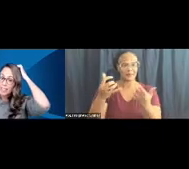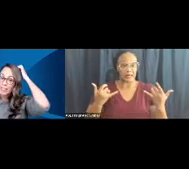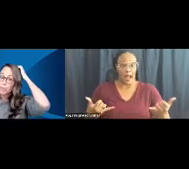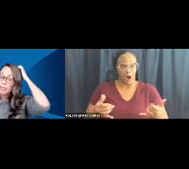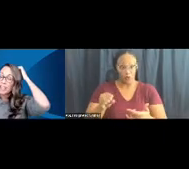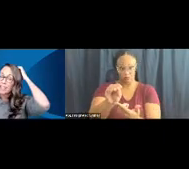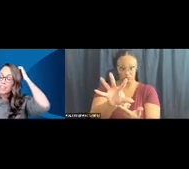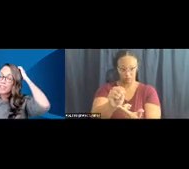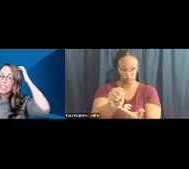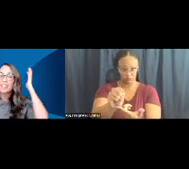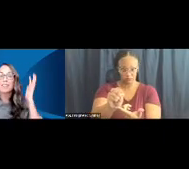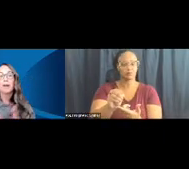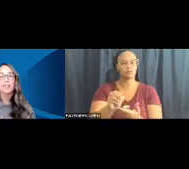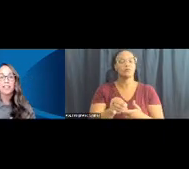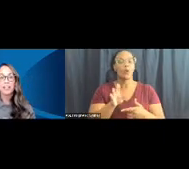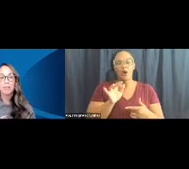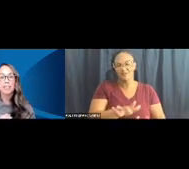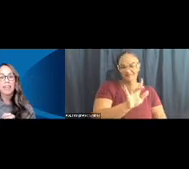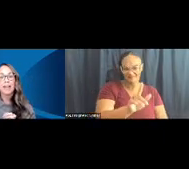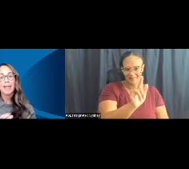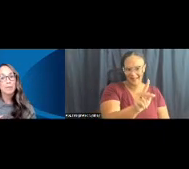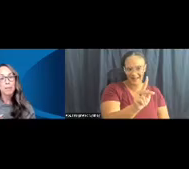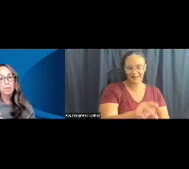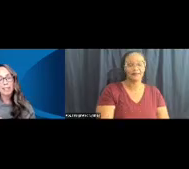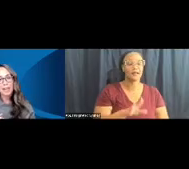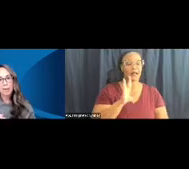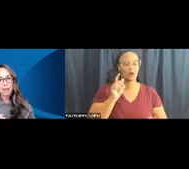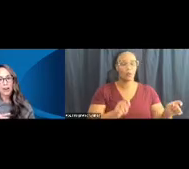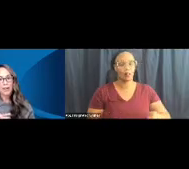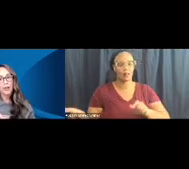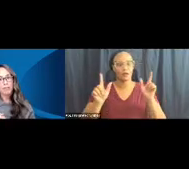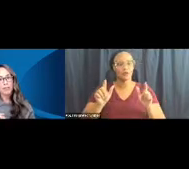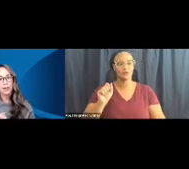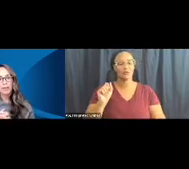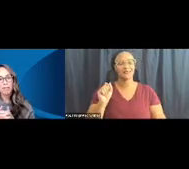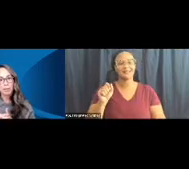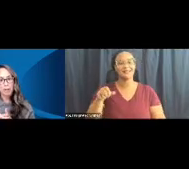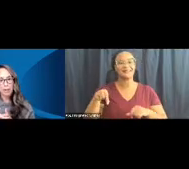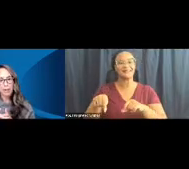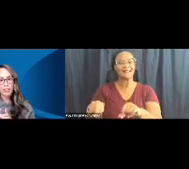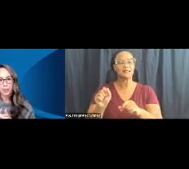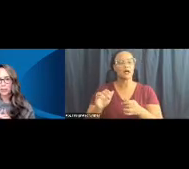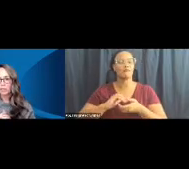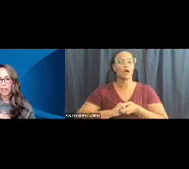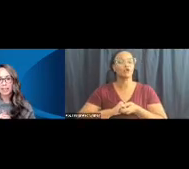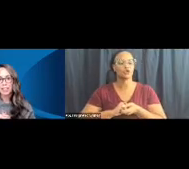link. You'll be taken to the Seeds of Partnerships SPP APR overview and feedback page where you'll